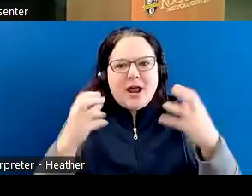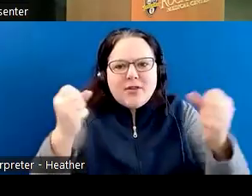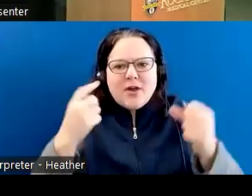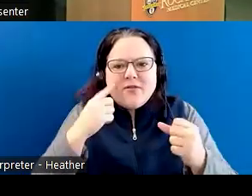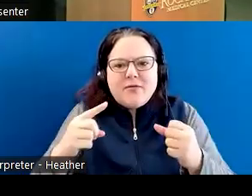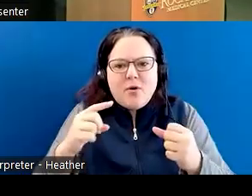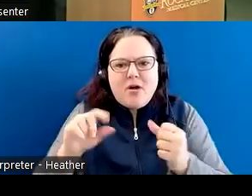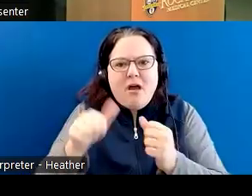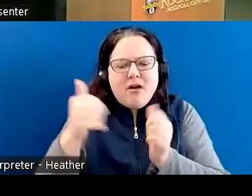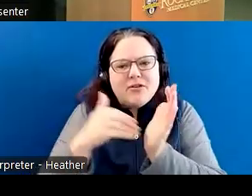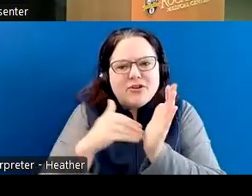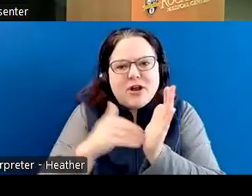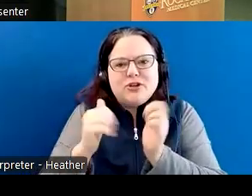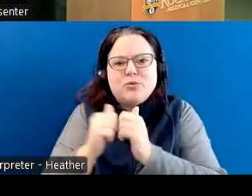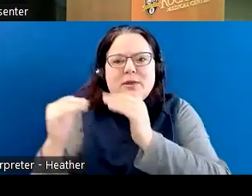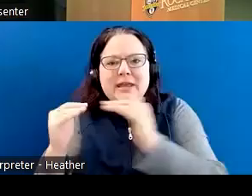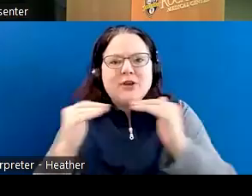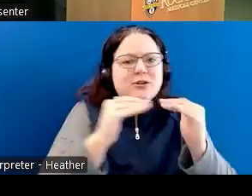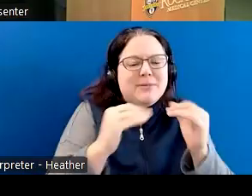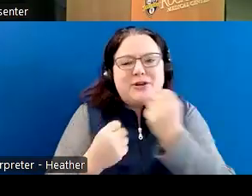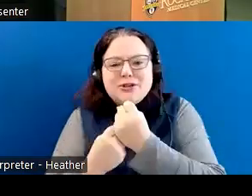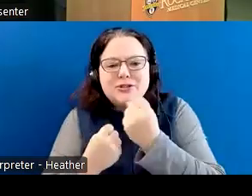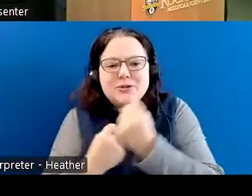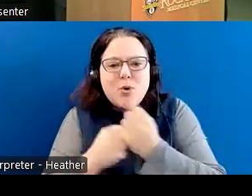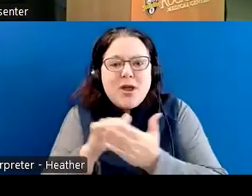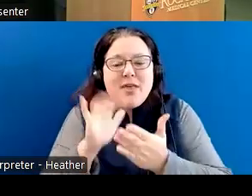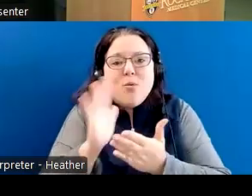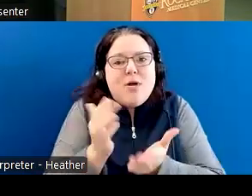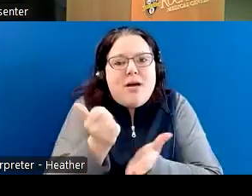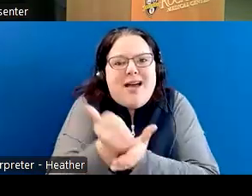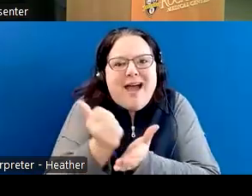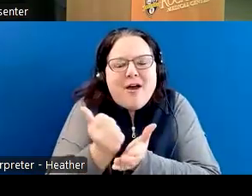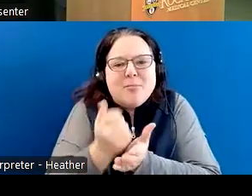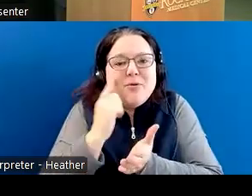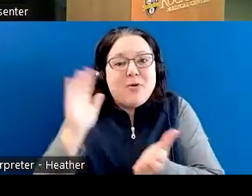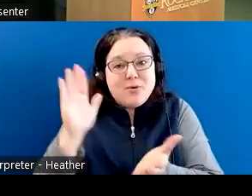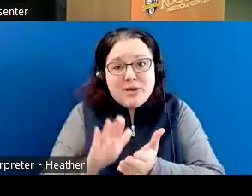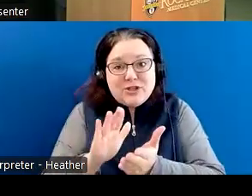themselves, peer-to-peer supports that will help in terms of reducing provider burnout and